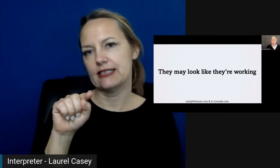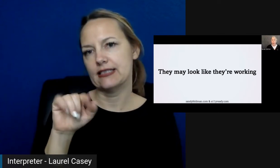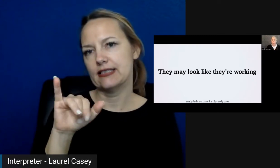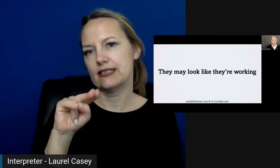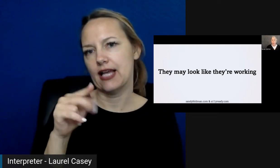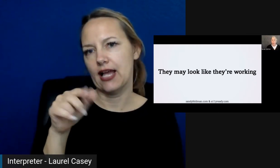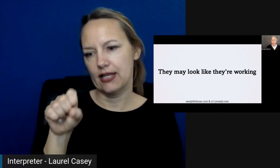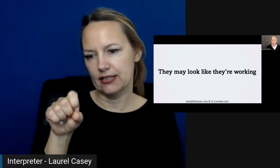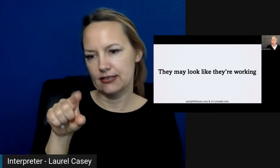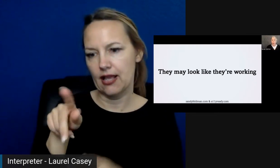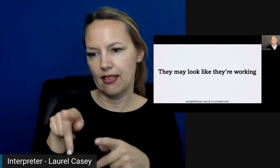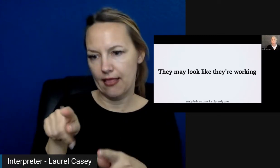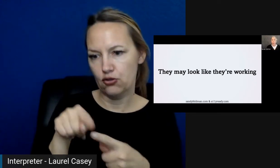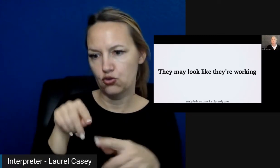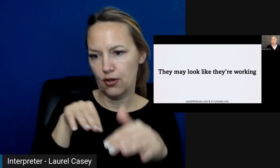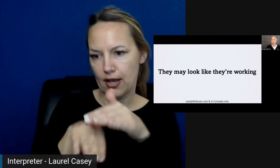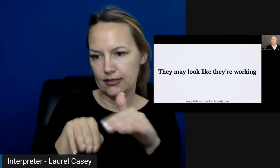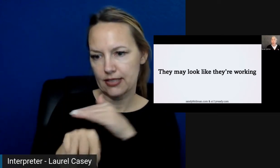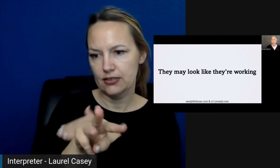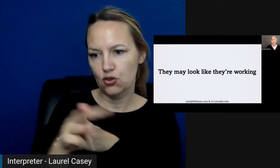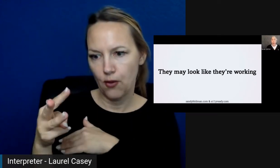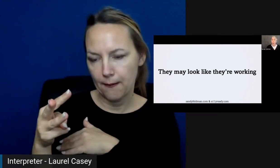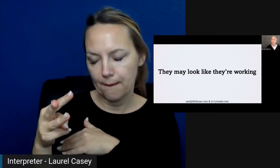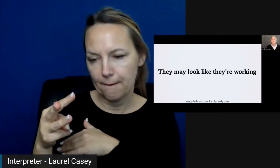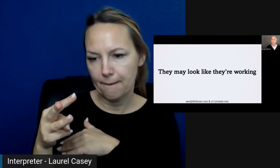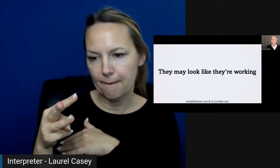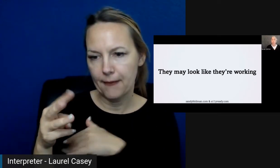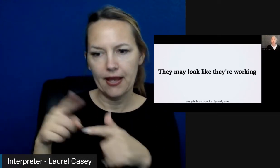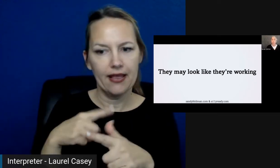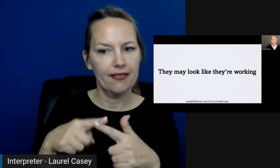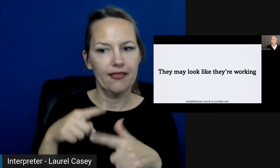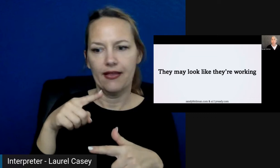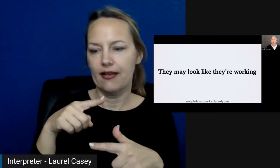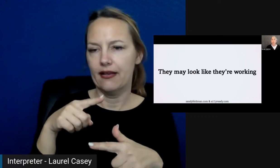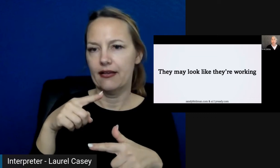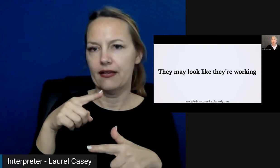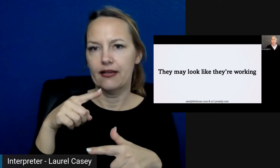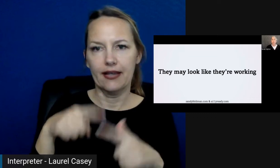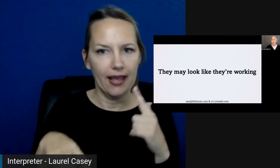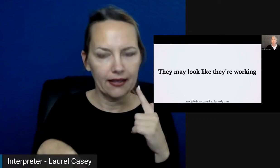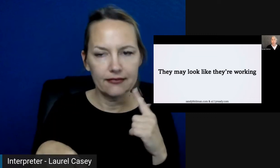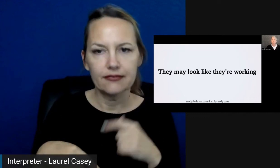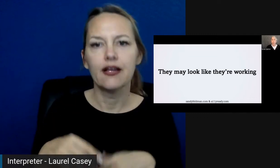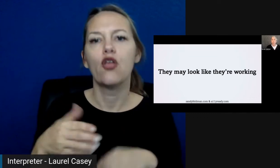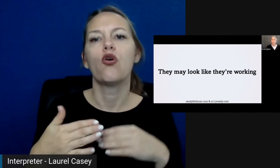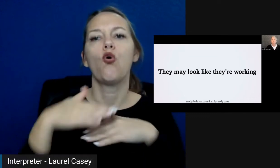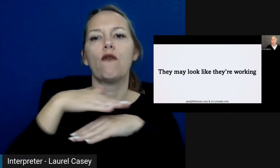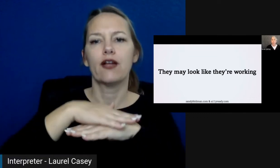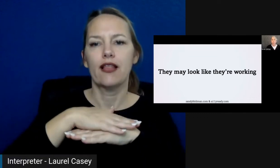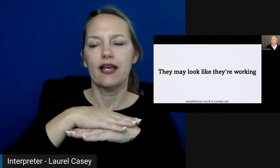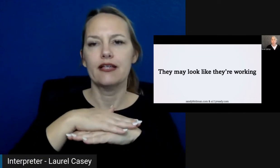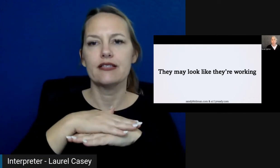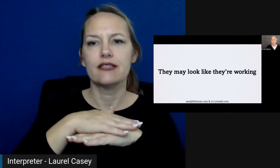to access the web and are not able to otherwise, the overlays interfere with that.